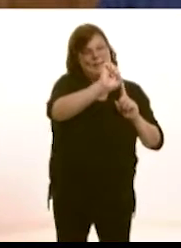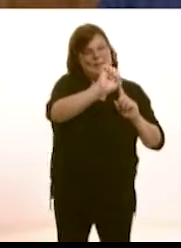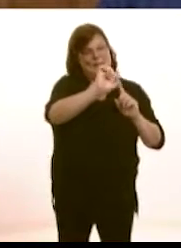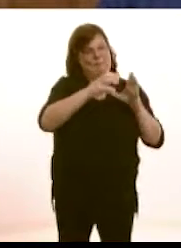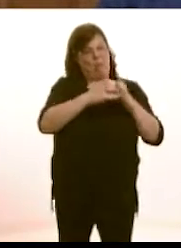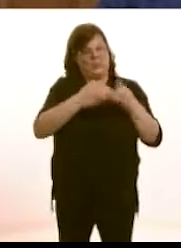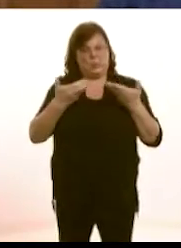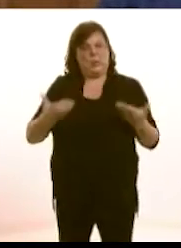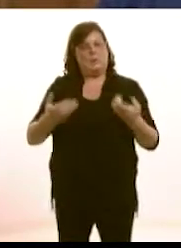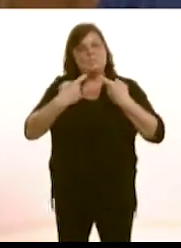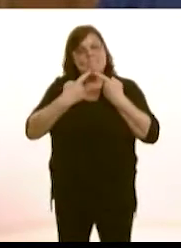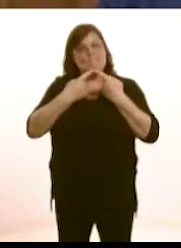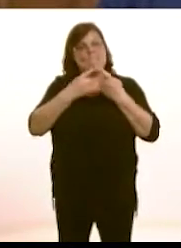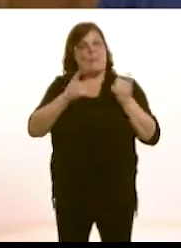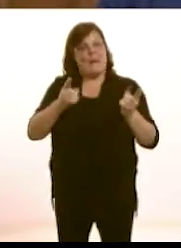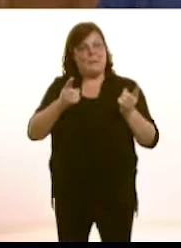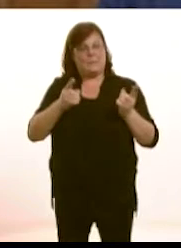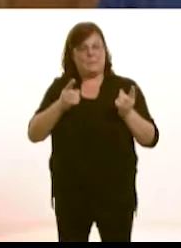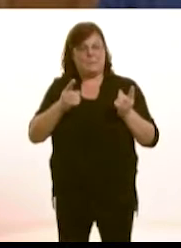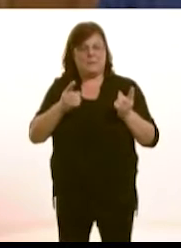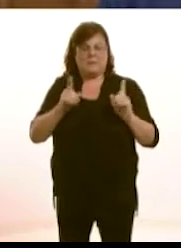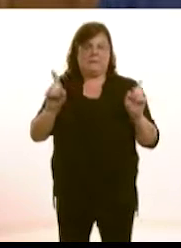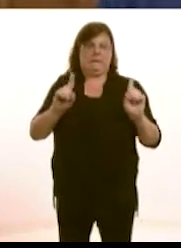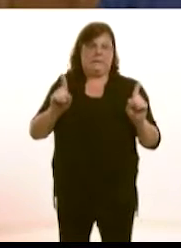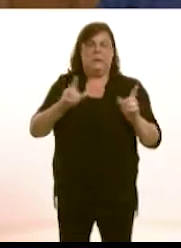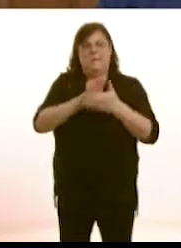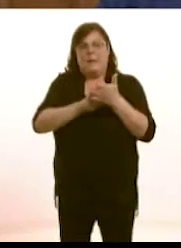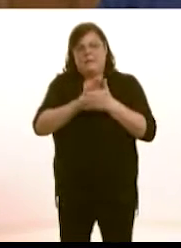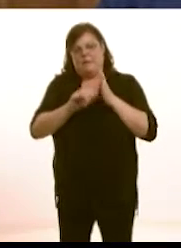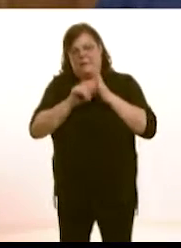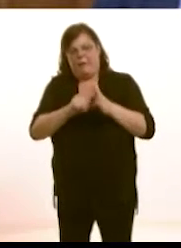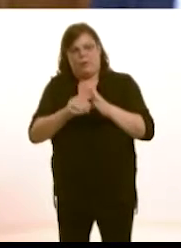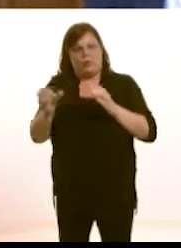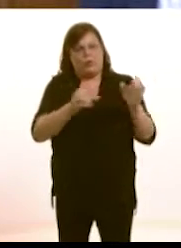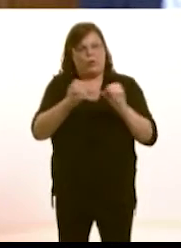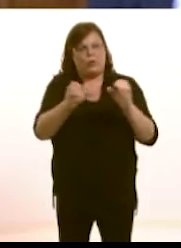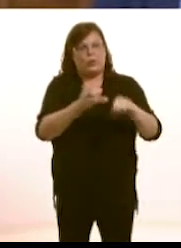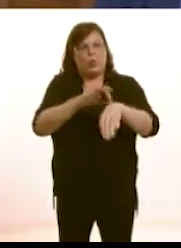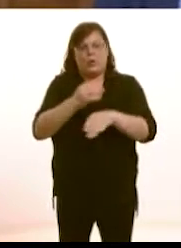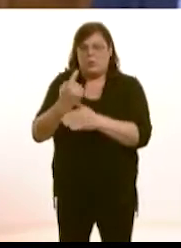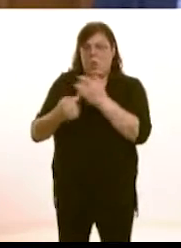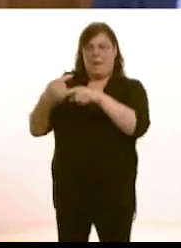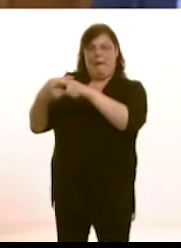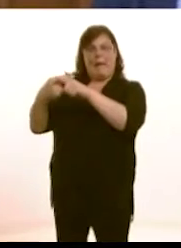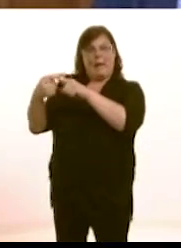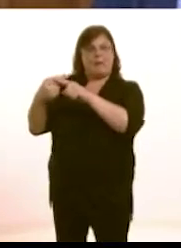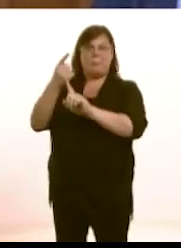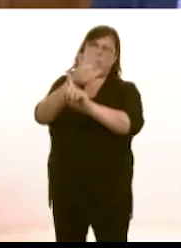have made announcements that will make it far more difficult to recruit doctorsónot just into England, where the announcement was made, but across the whole of the UK?